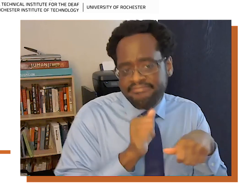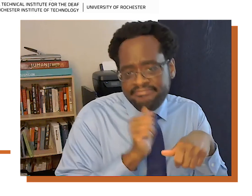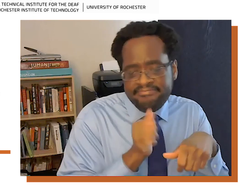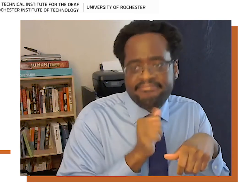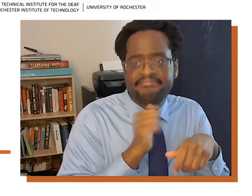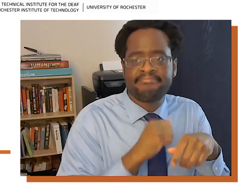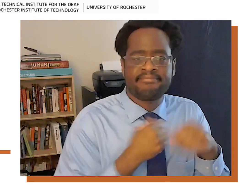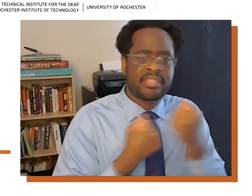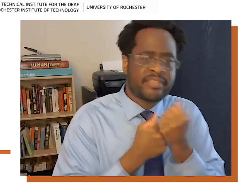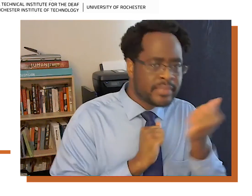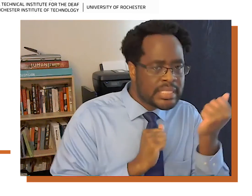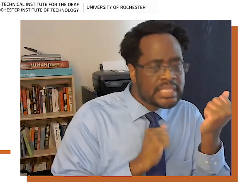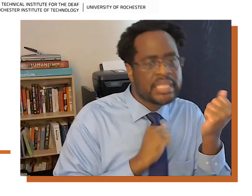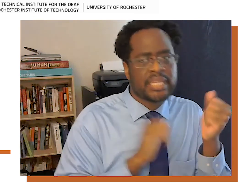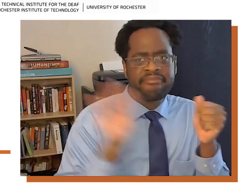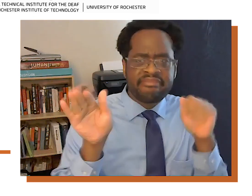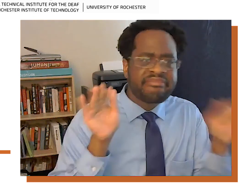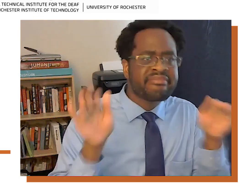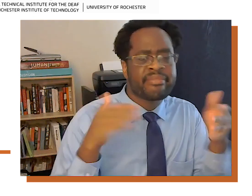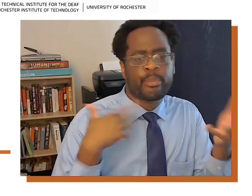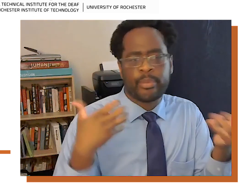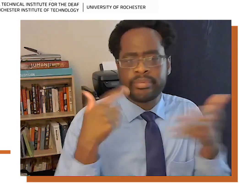I'm curious. I'm resilient.